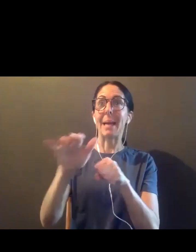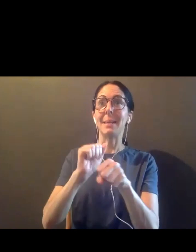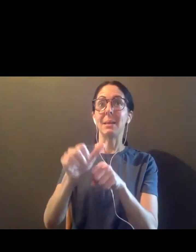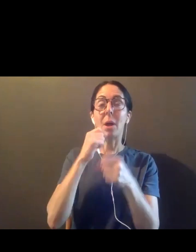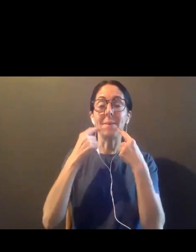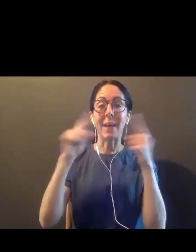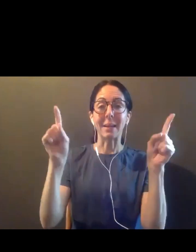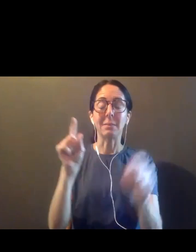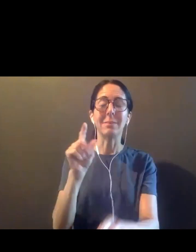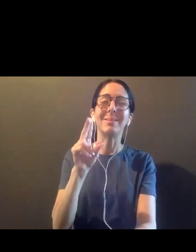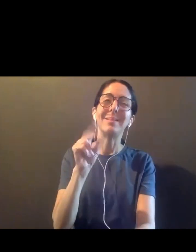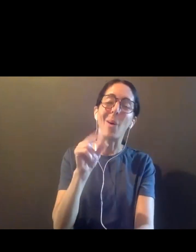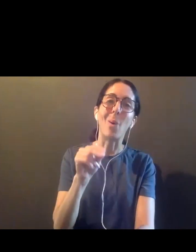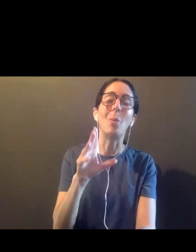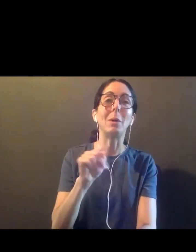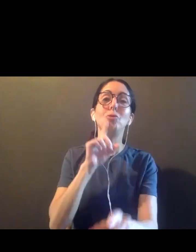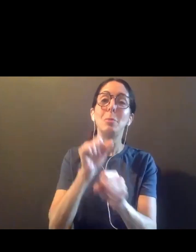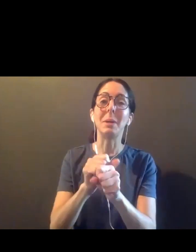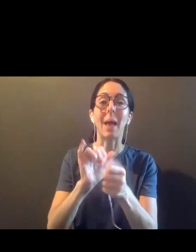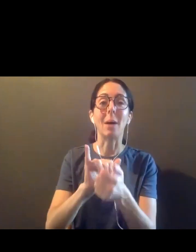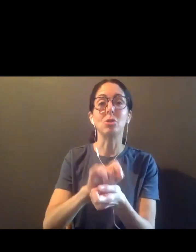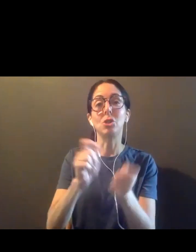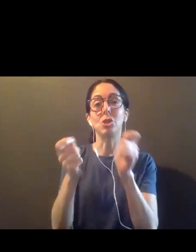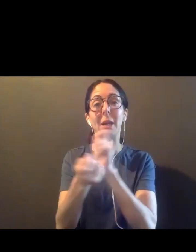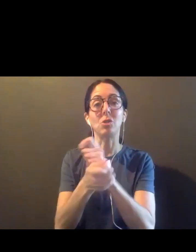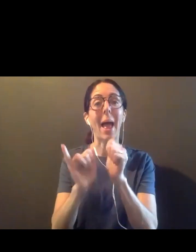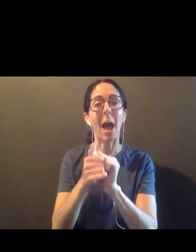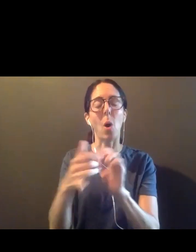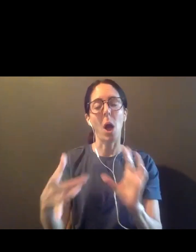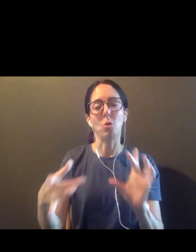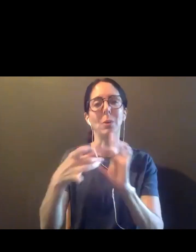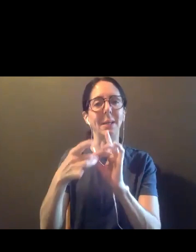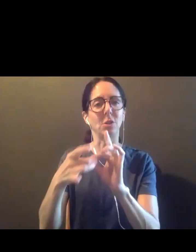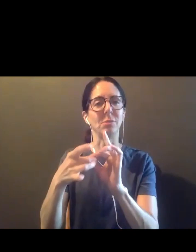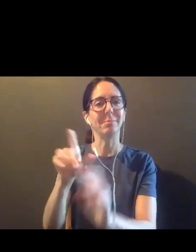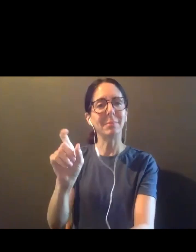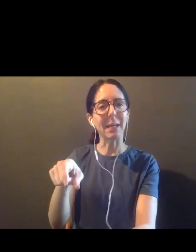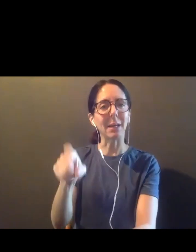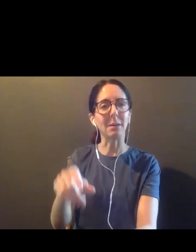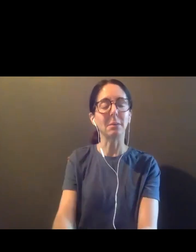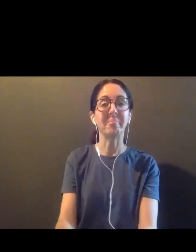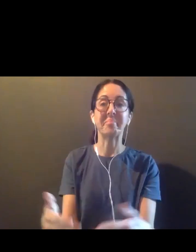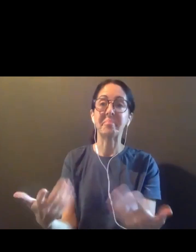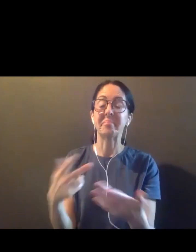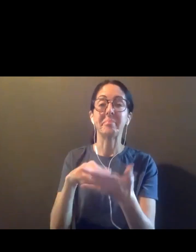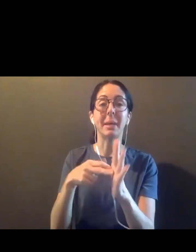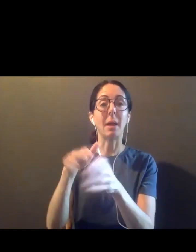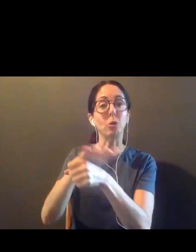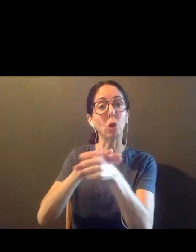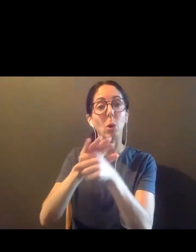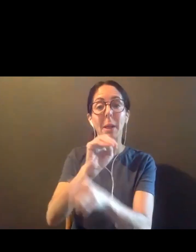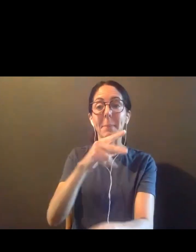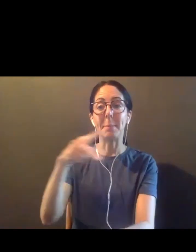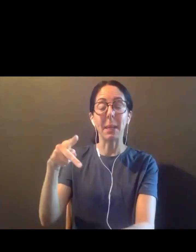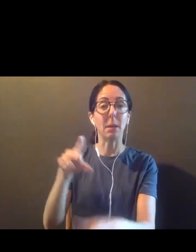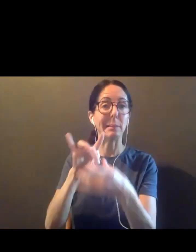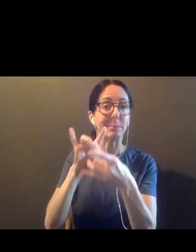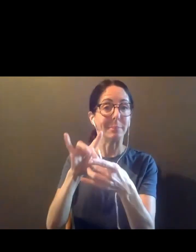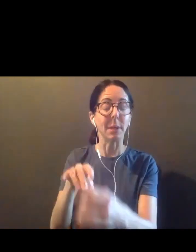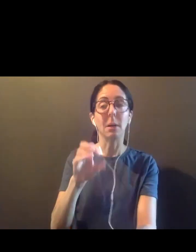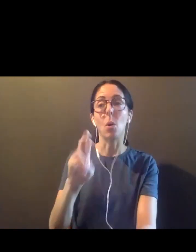really make change you need to have relationships with either your local MPP or a federal minister